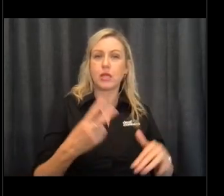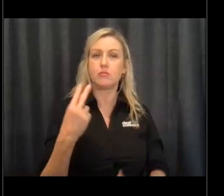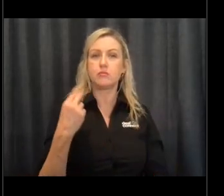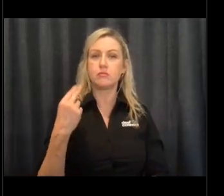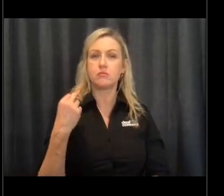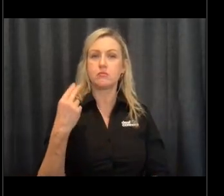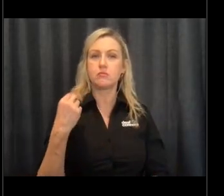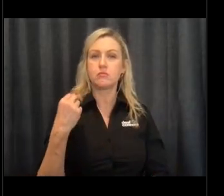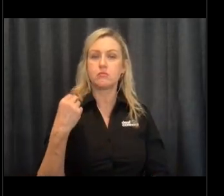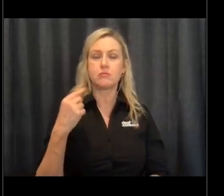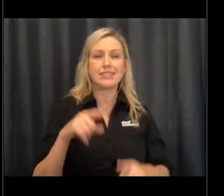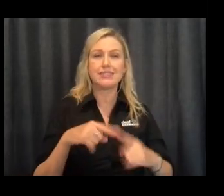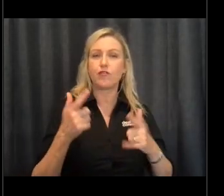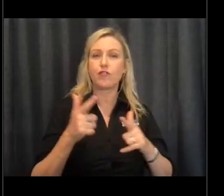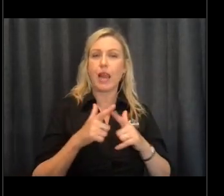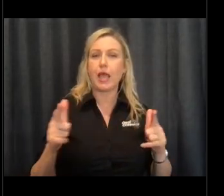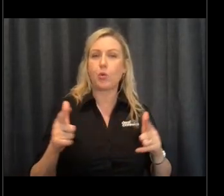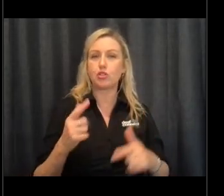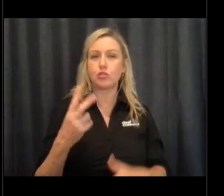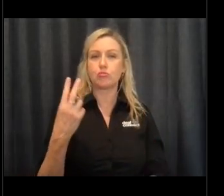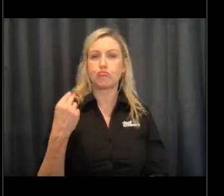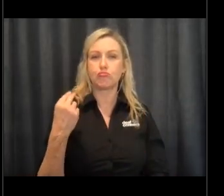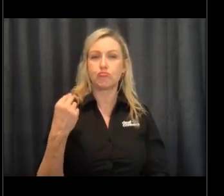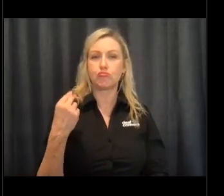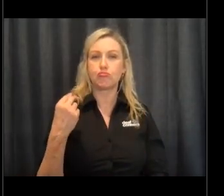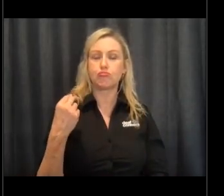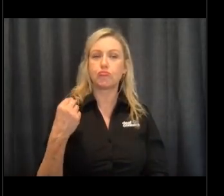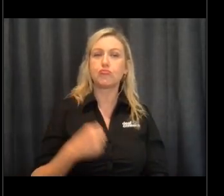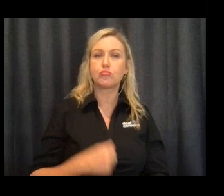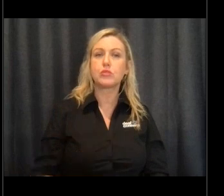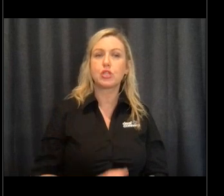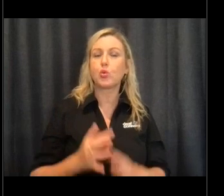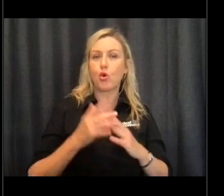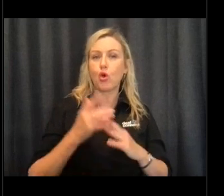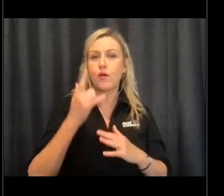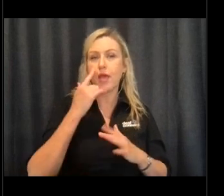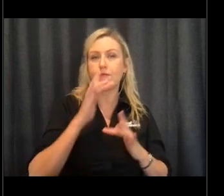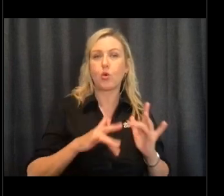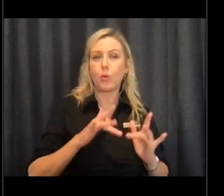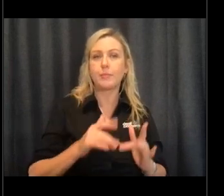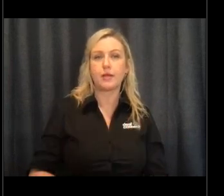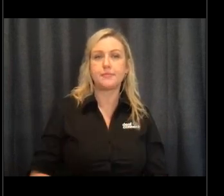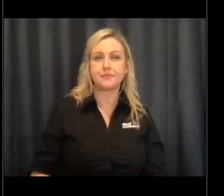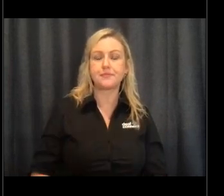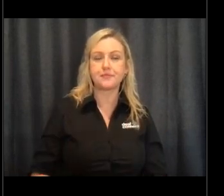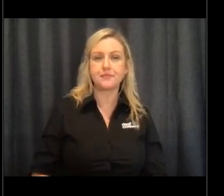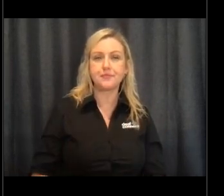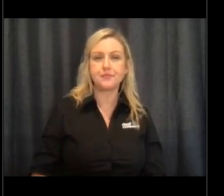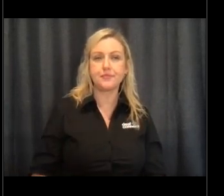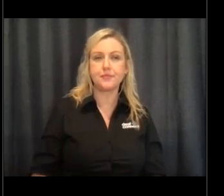many multiple languages. So it would be worth jumping on our website and seeing that. Certainly.